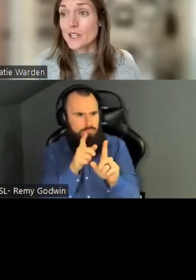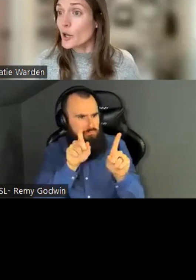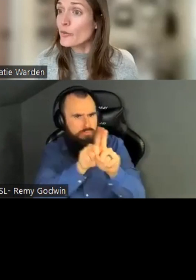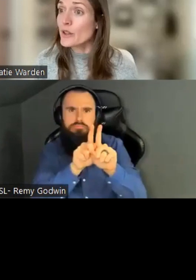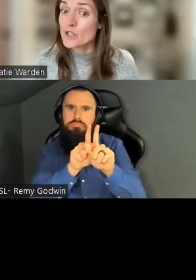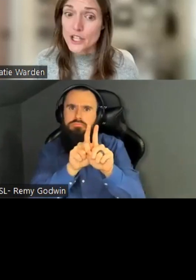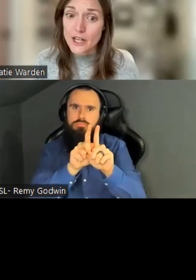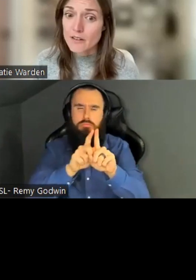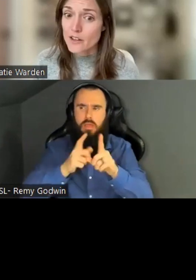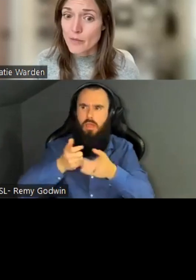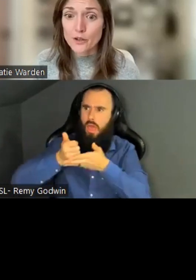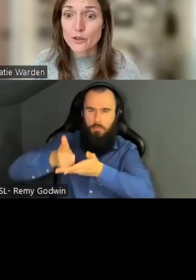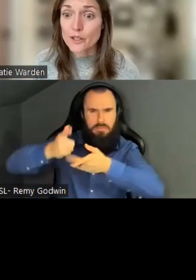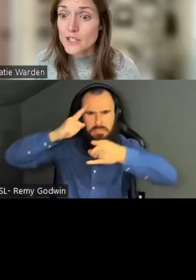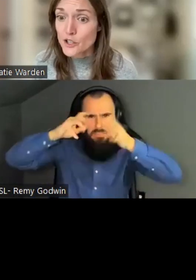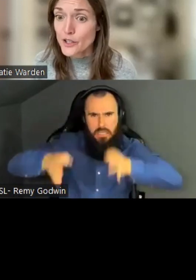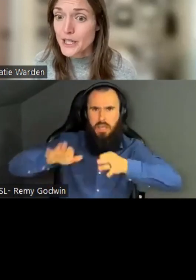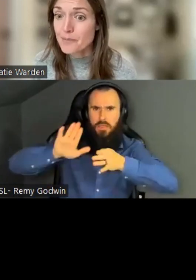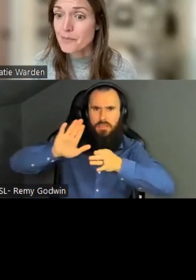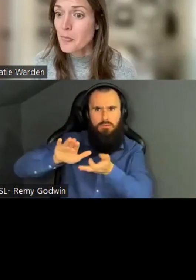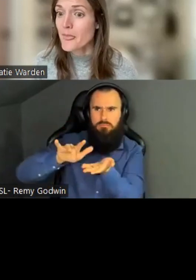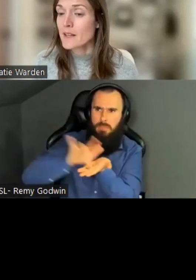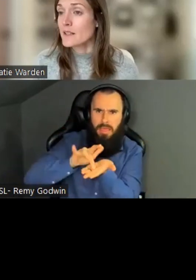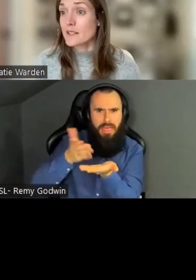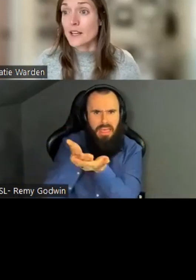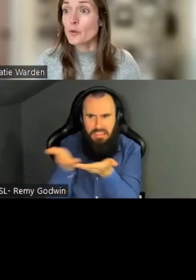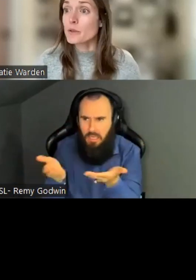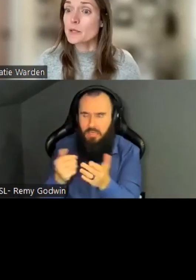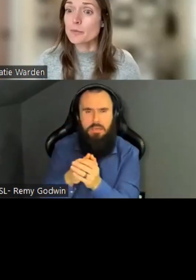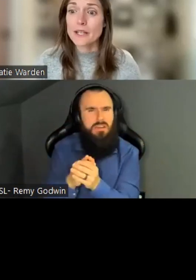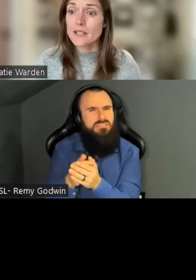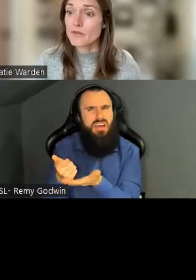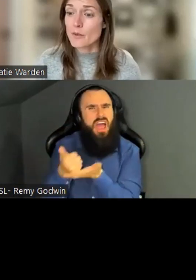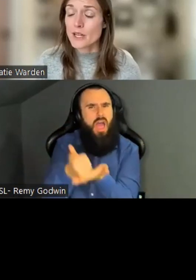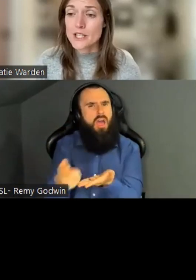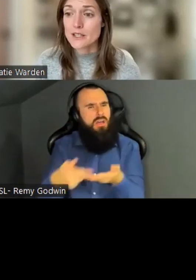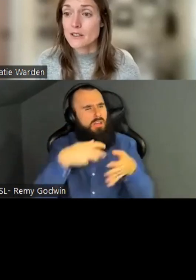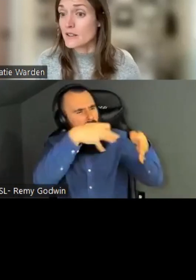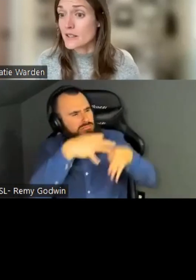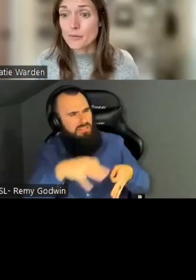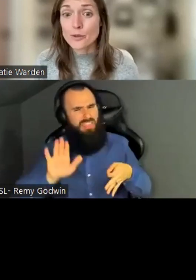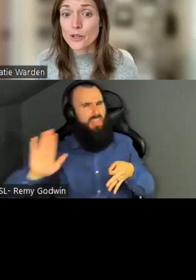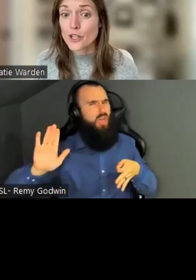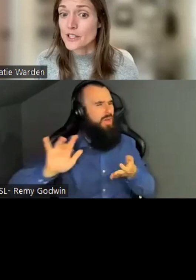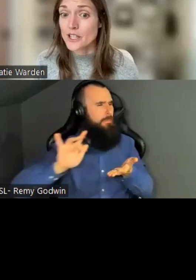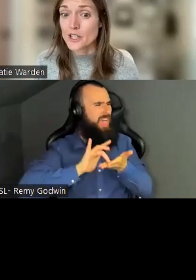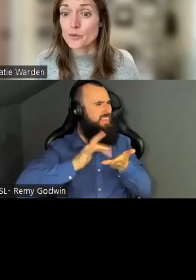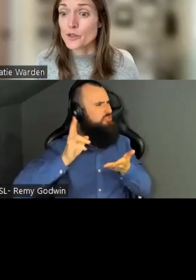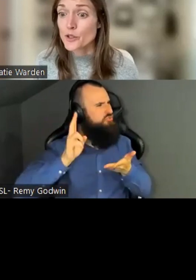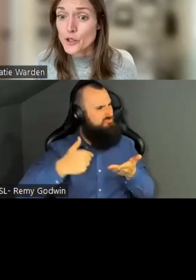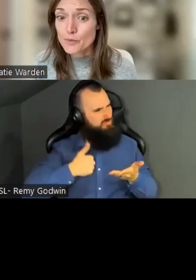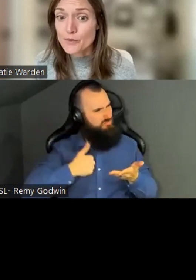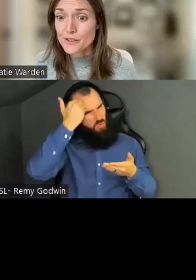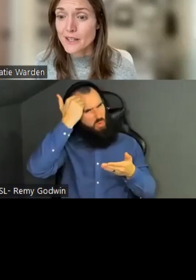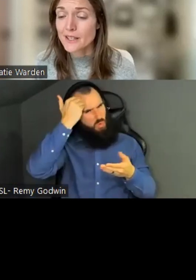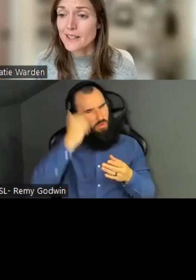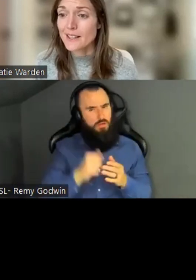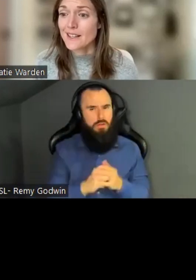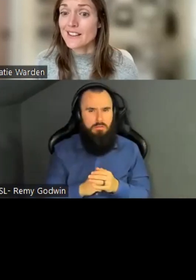to help them share their medical history, to help explain information in simple, understandable terms, right?